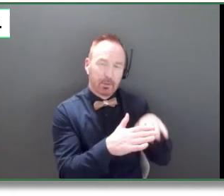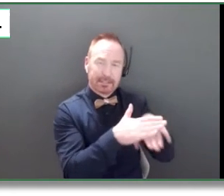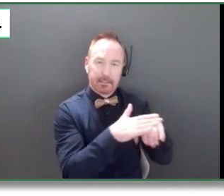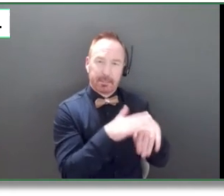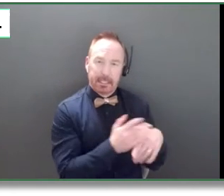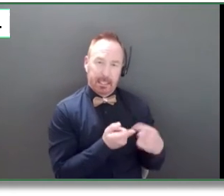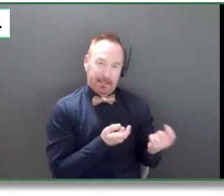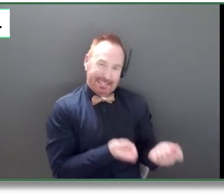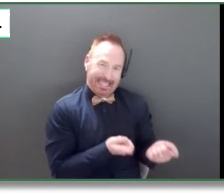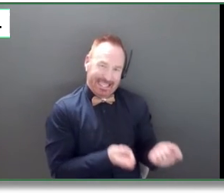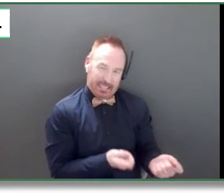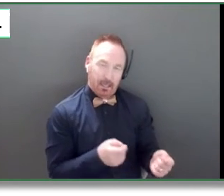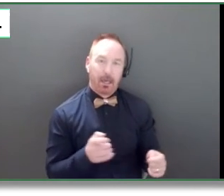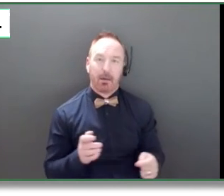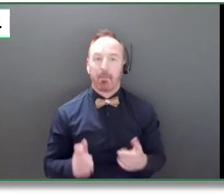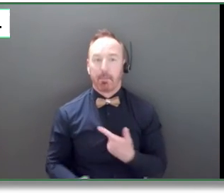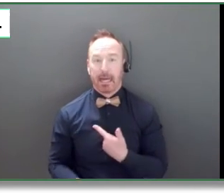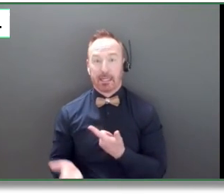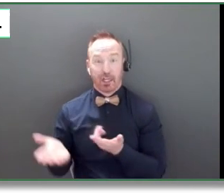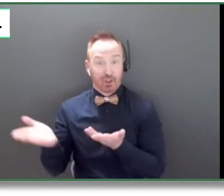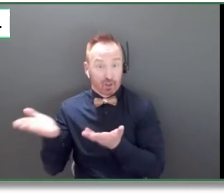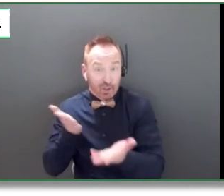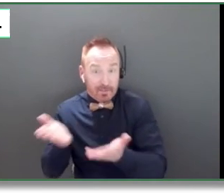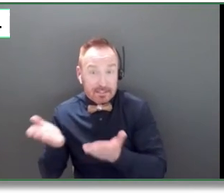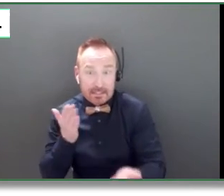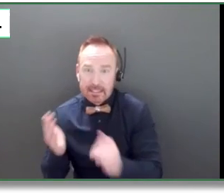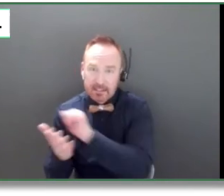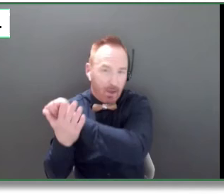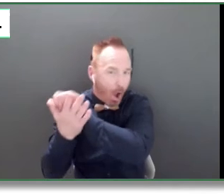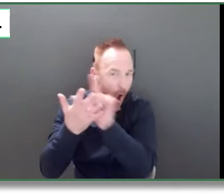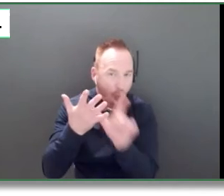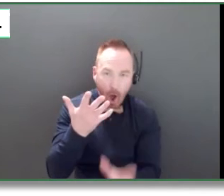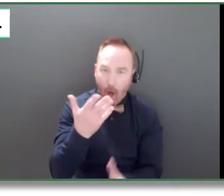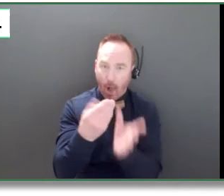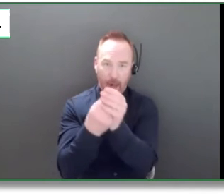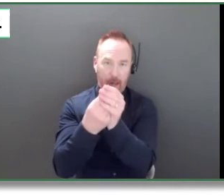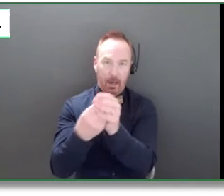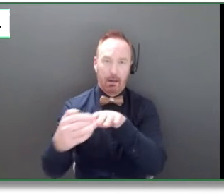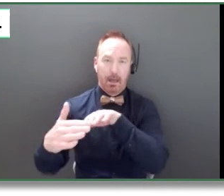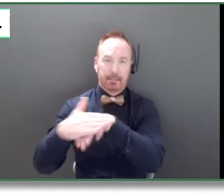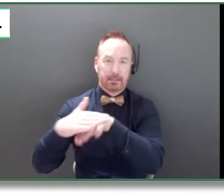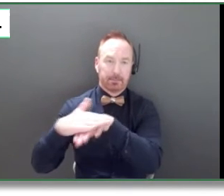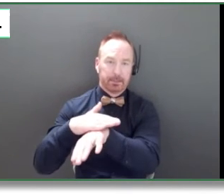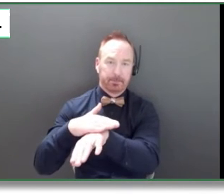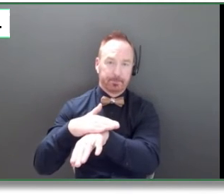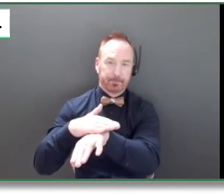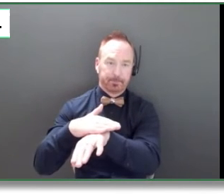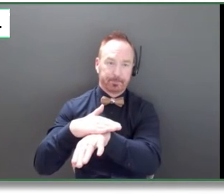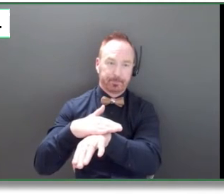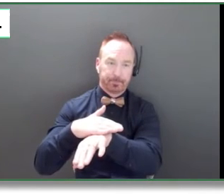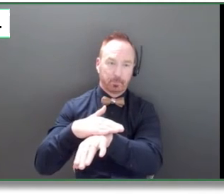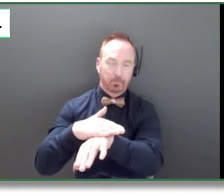all services like I said in my presentation